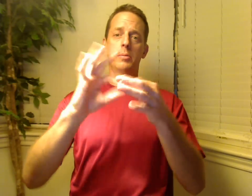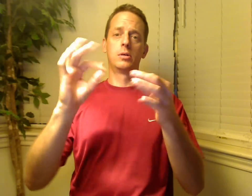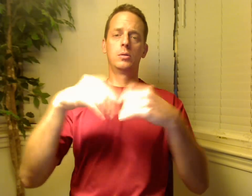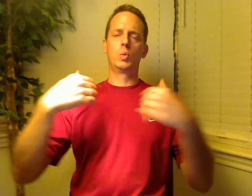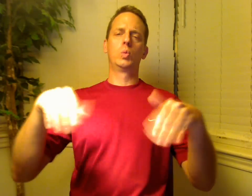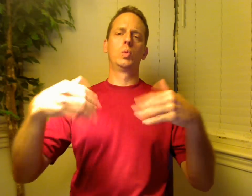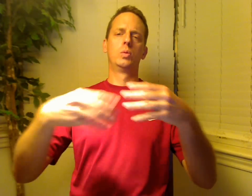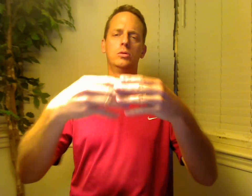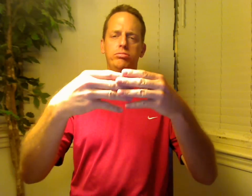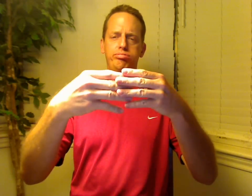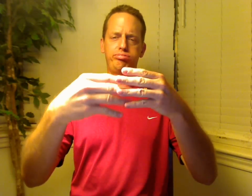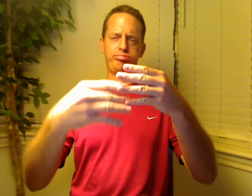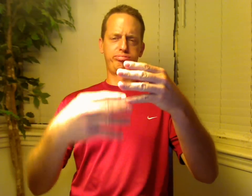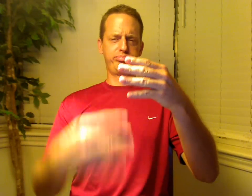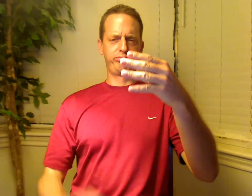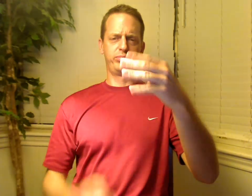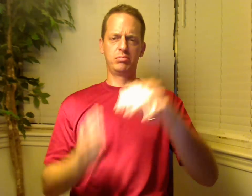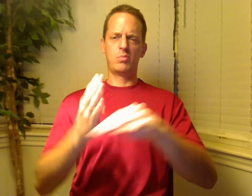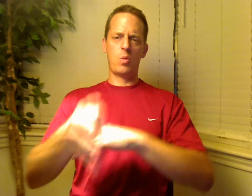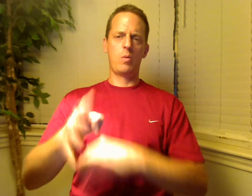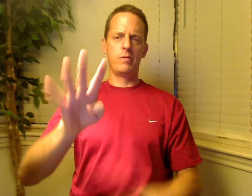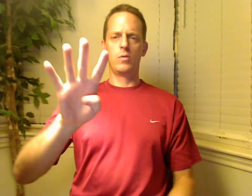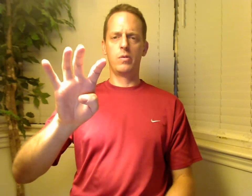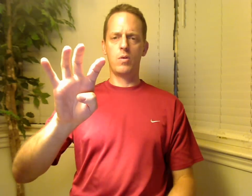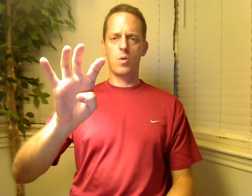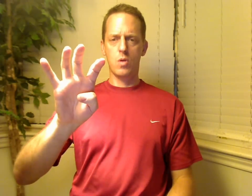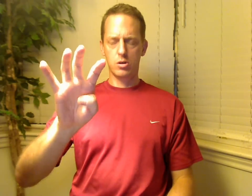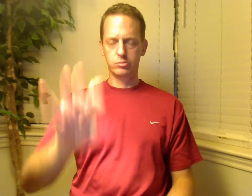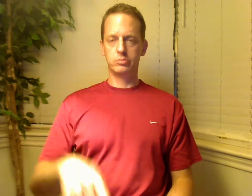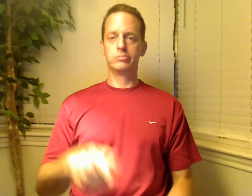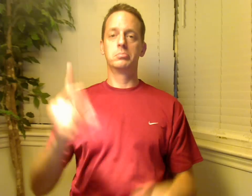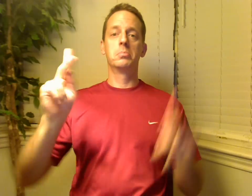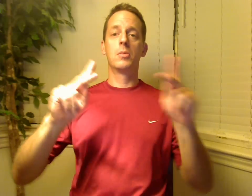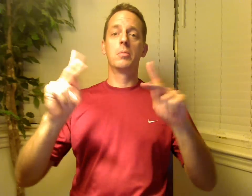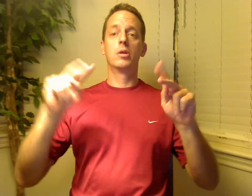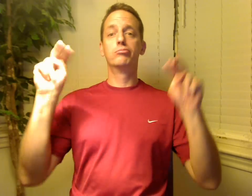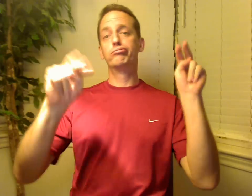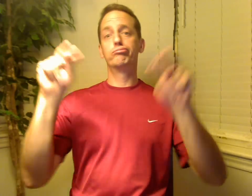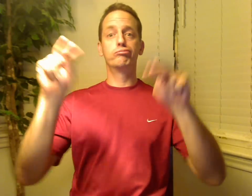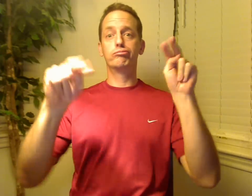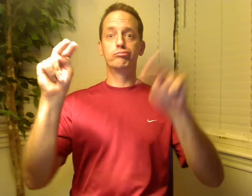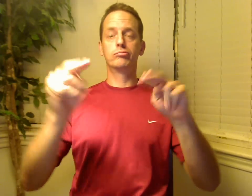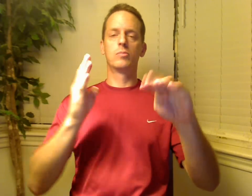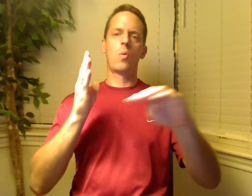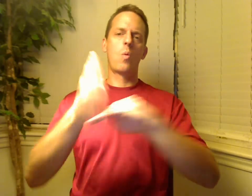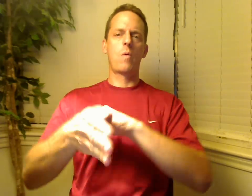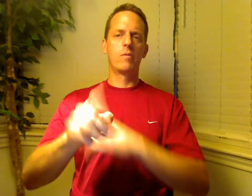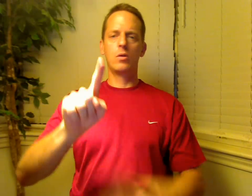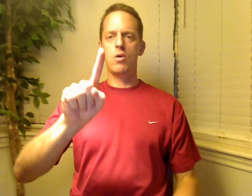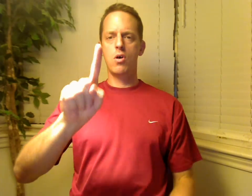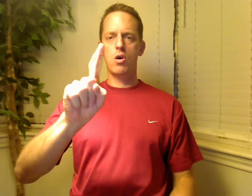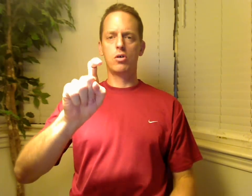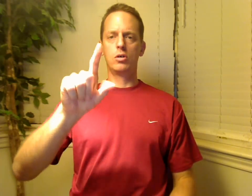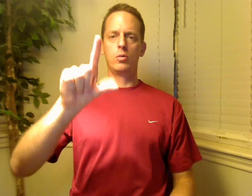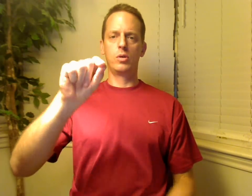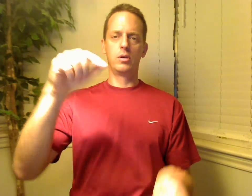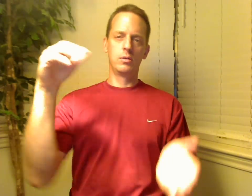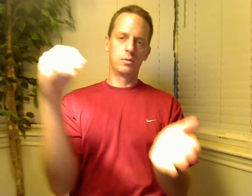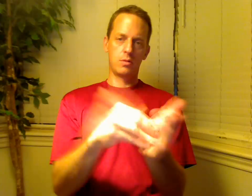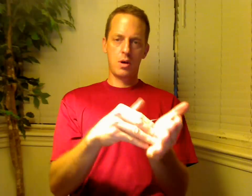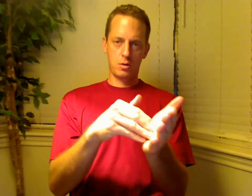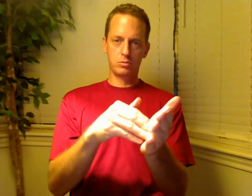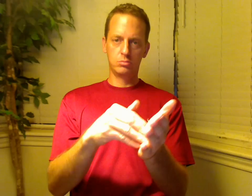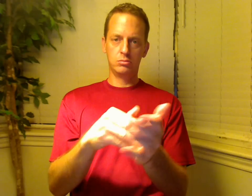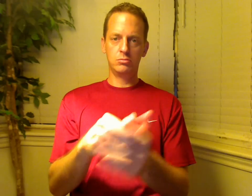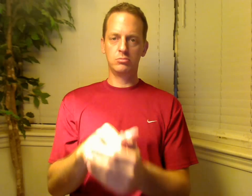There are over 400 comments at youtube and over 120,000 people to view this clip.